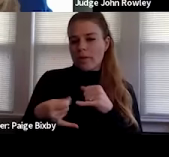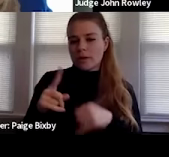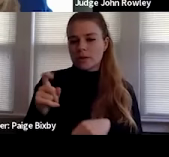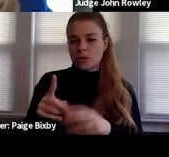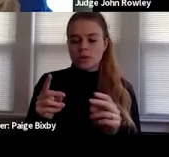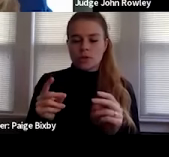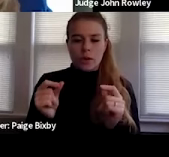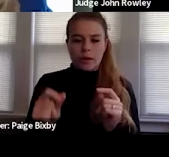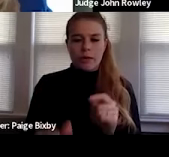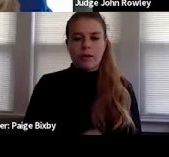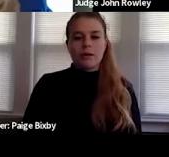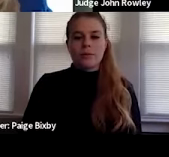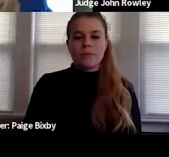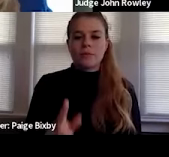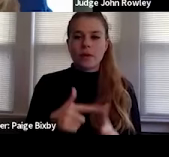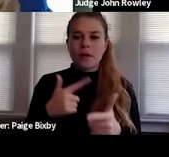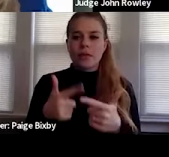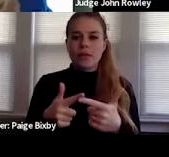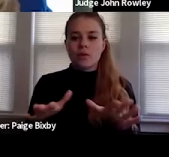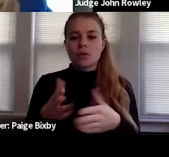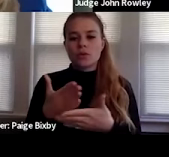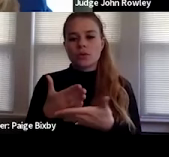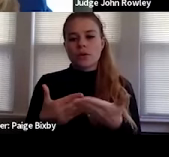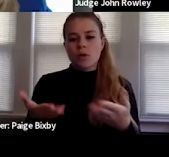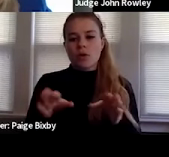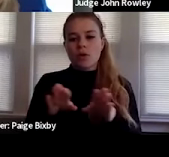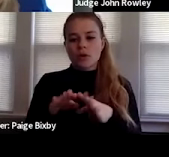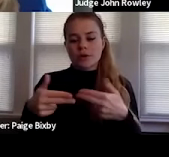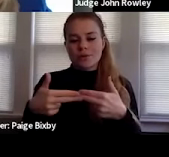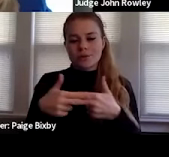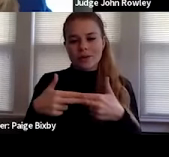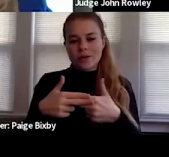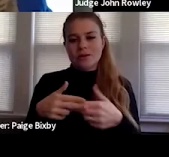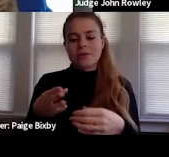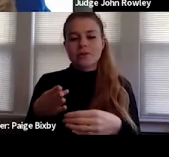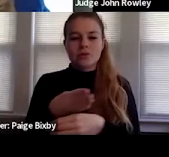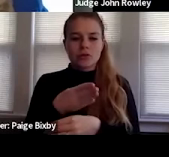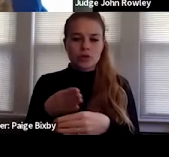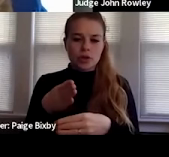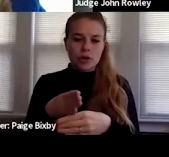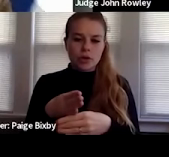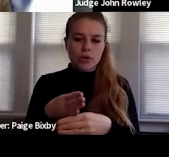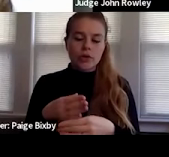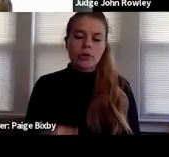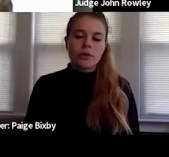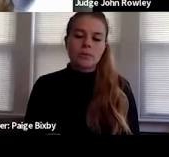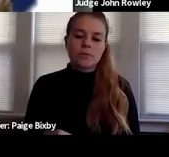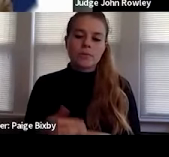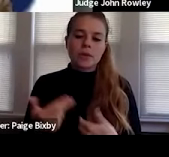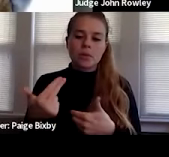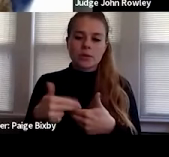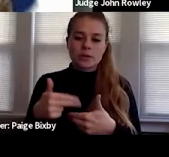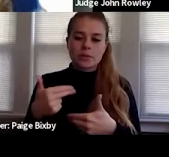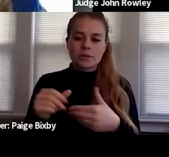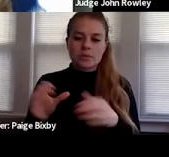and then we'll move into some of our closing slides and share the participation certificate to you all.